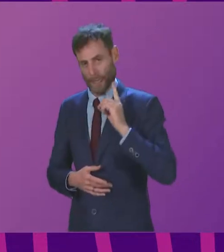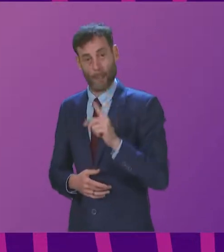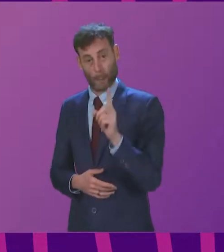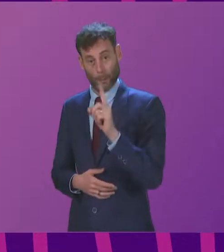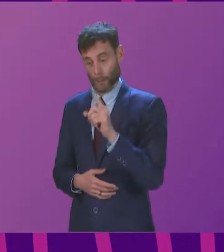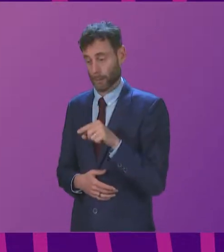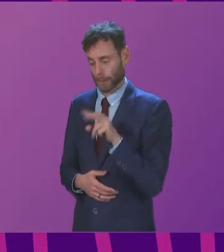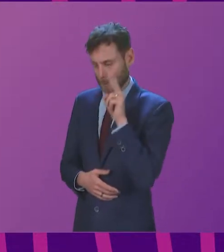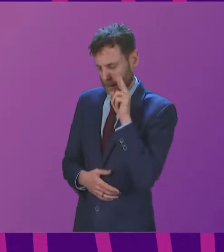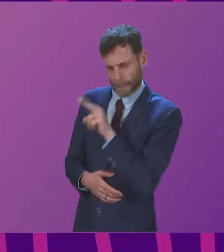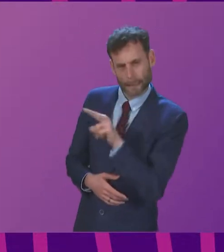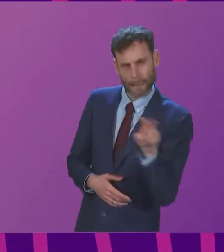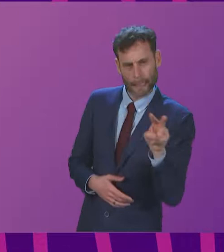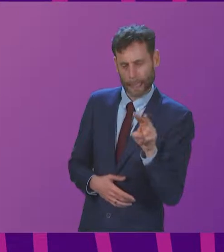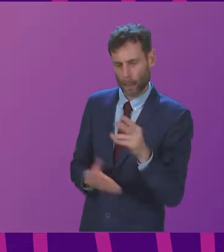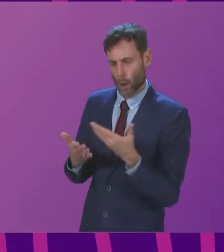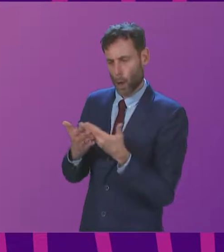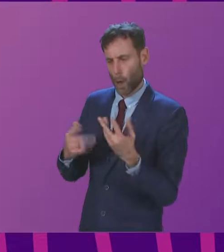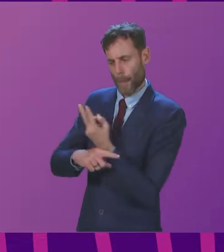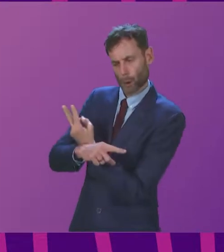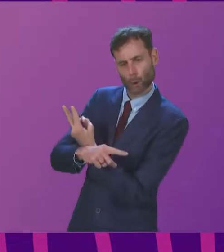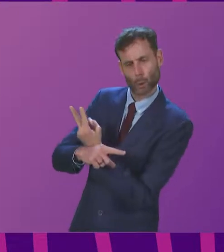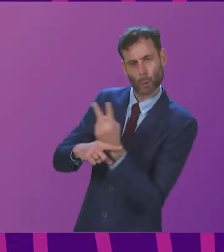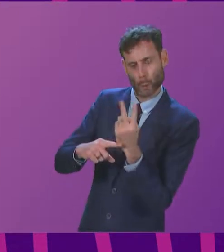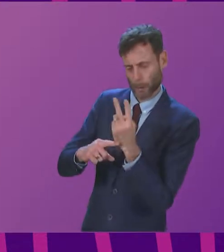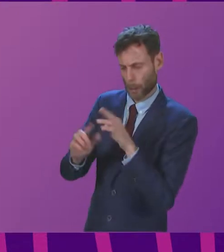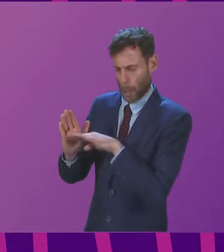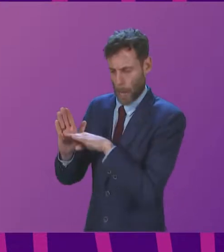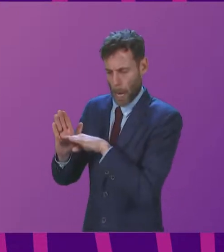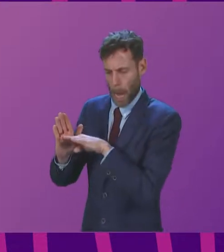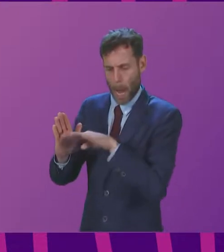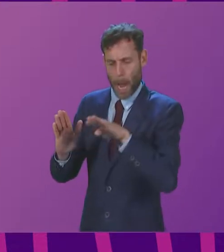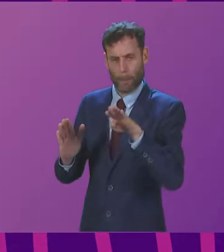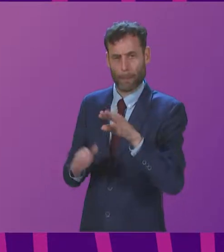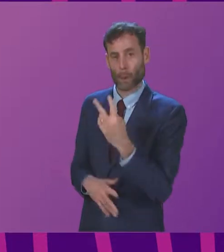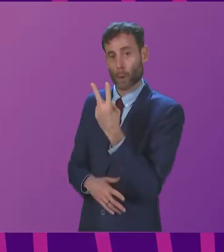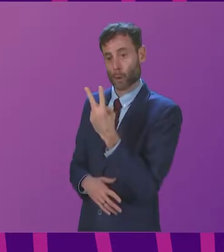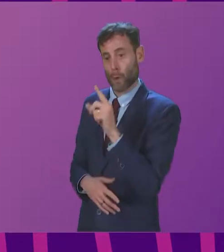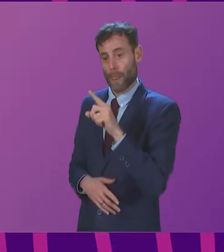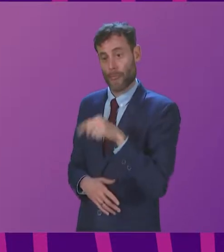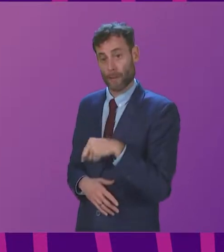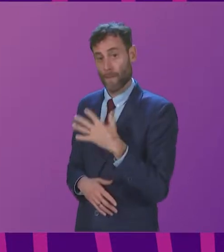gradually over the previous fortnight, from just over 2,500 new cases a day to just over 3,000.